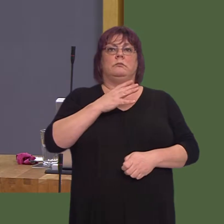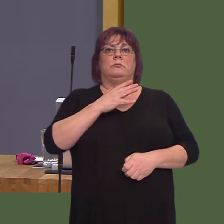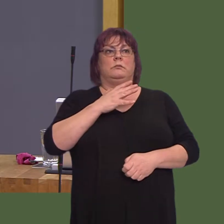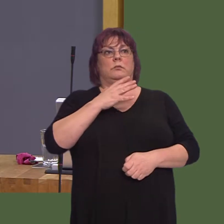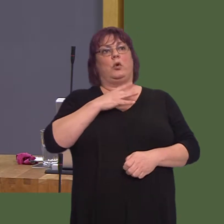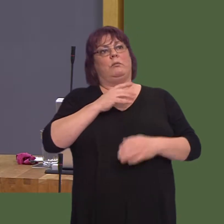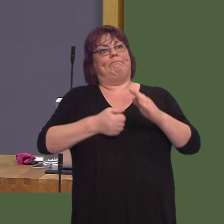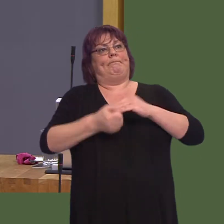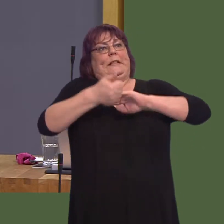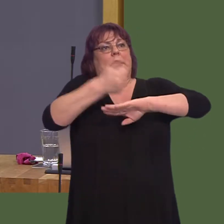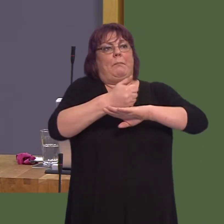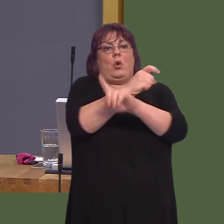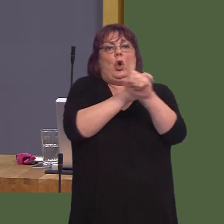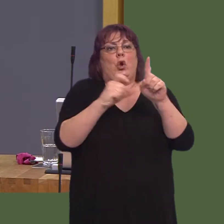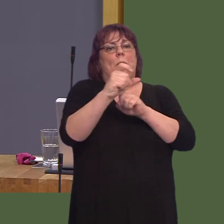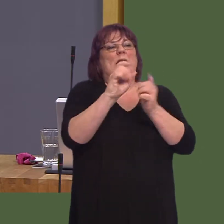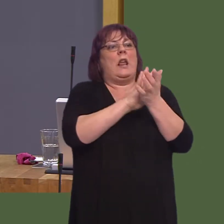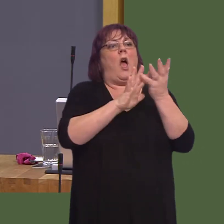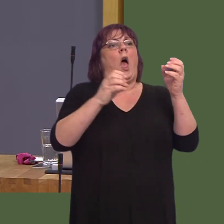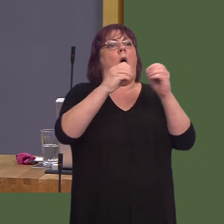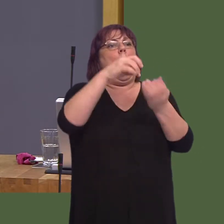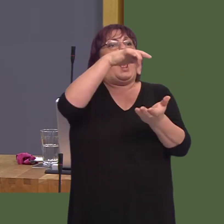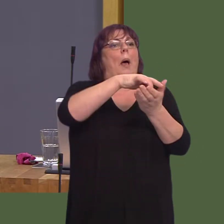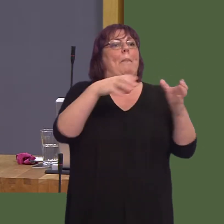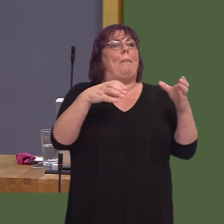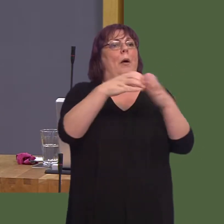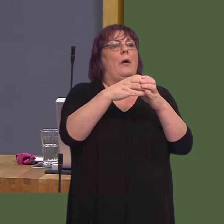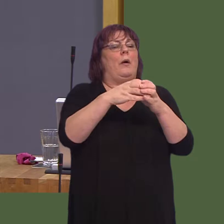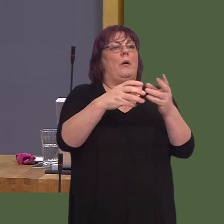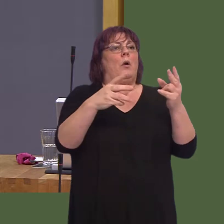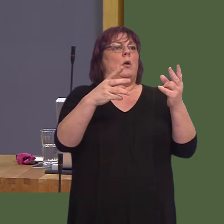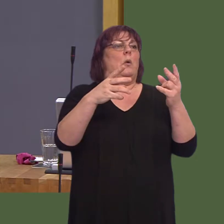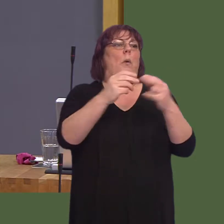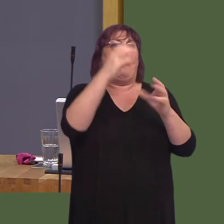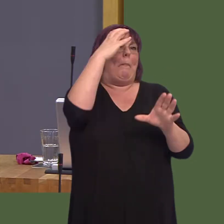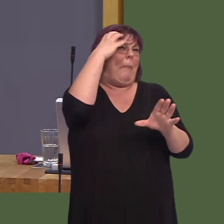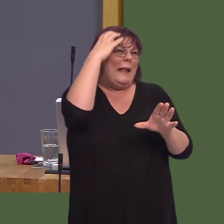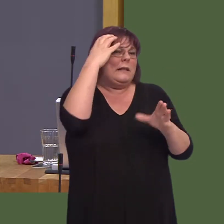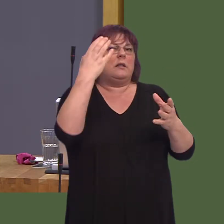hubs with beds, or perhaps more accurately, 'I can't believe it's not a community hospital'.